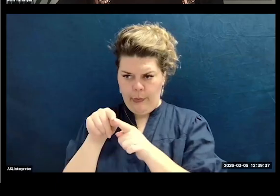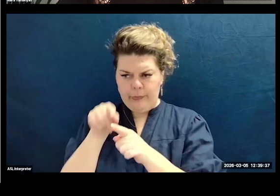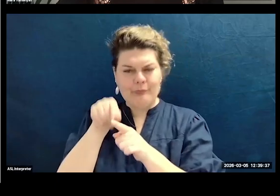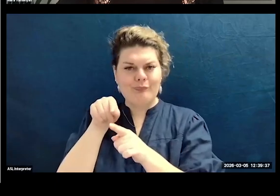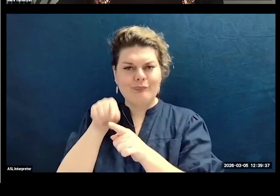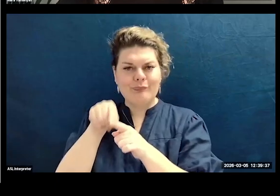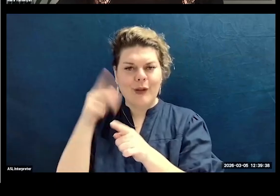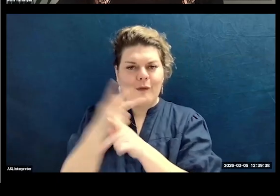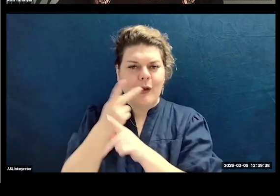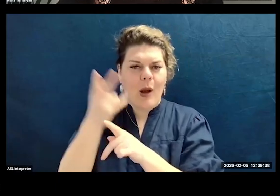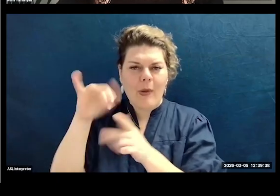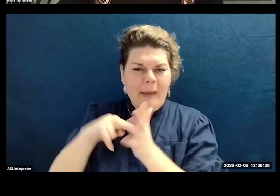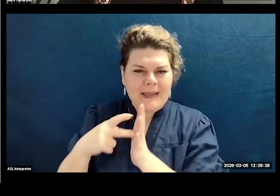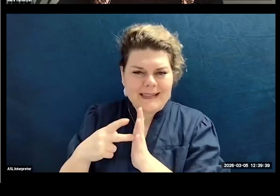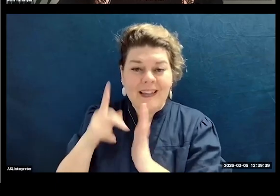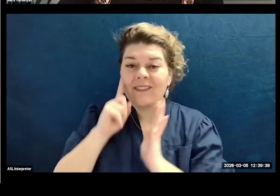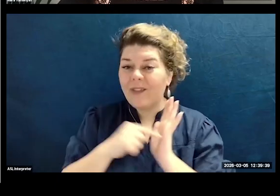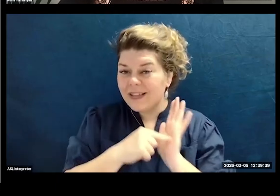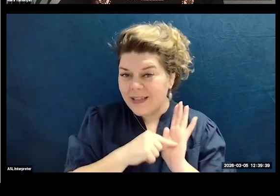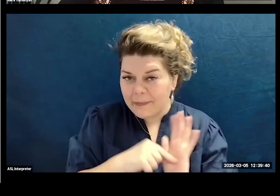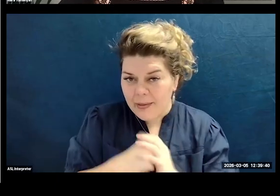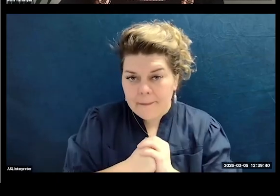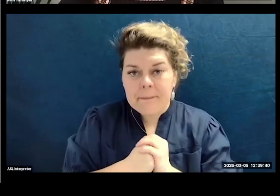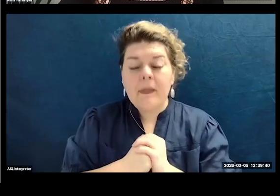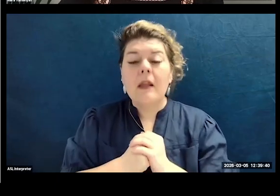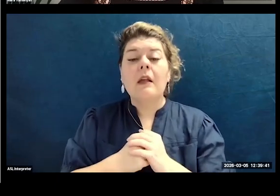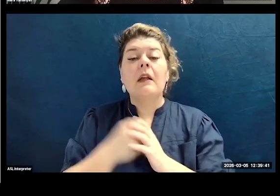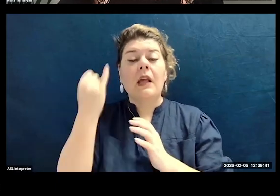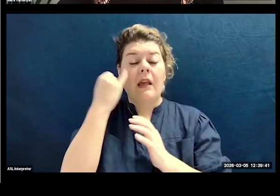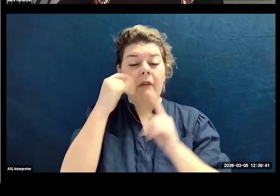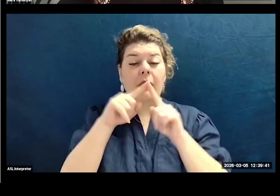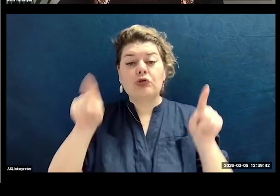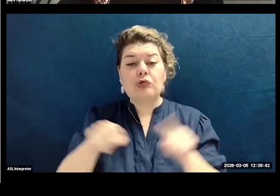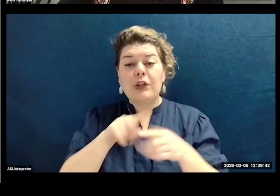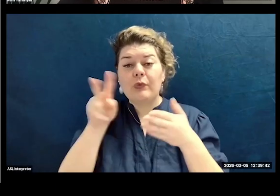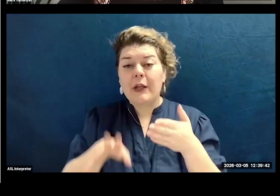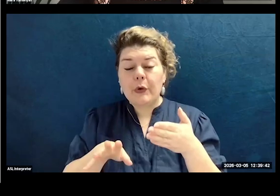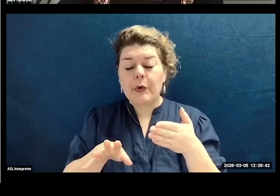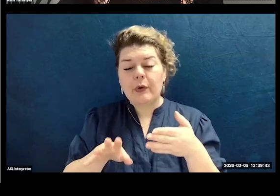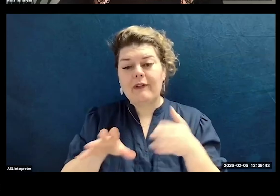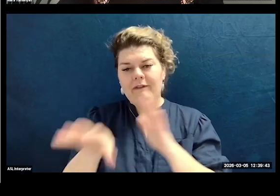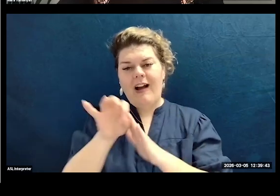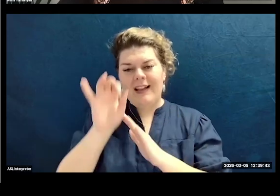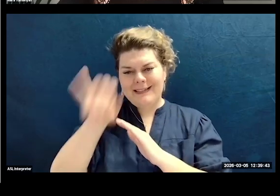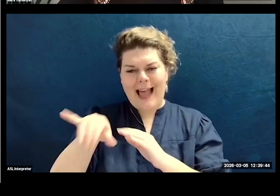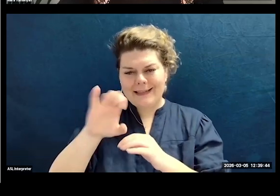So, in this example, if the screen reader lands on this cell, reads 15,